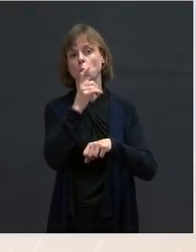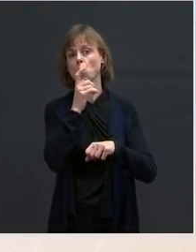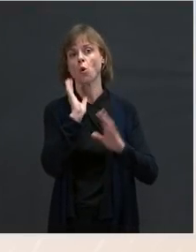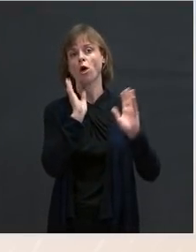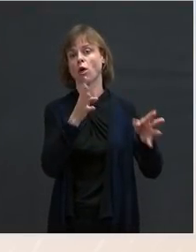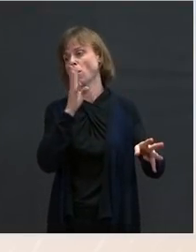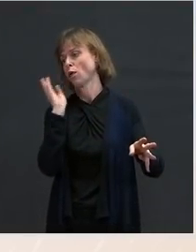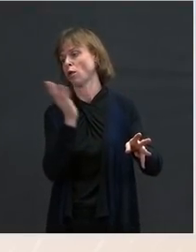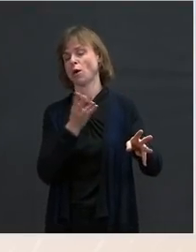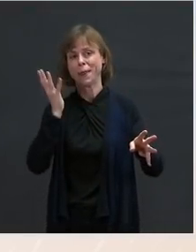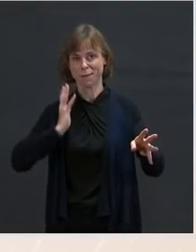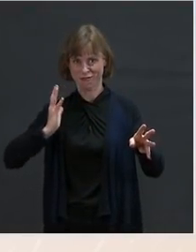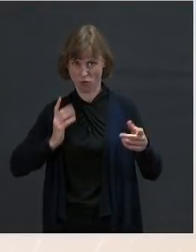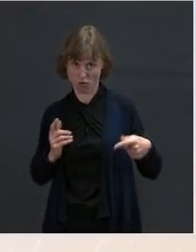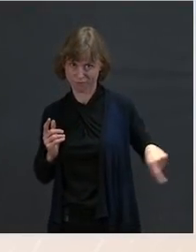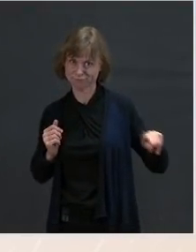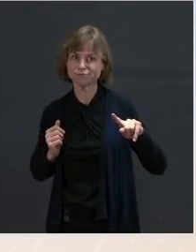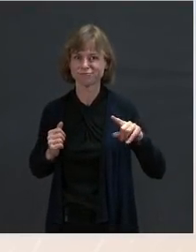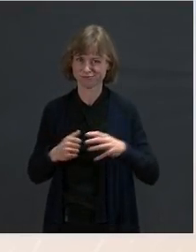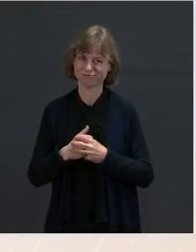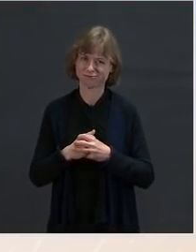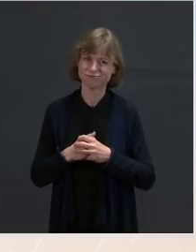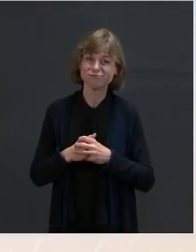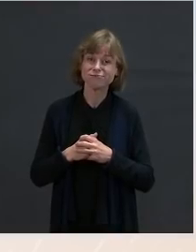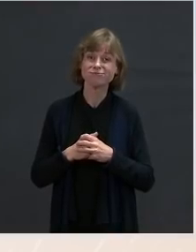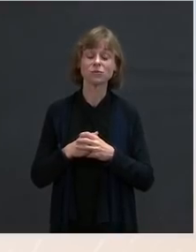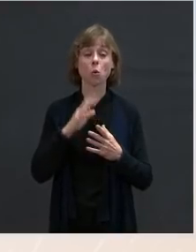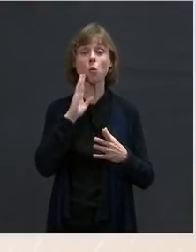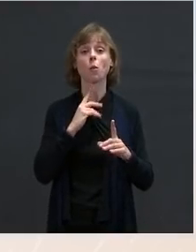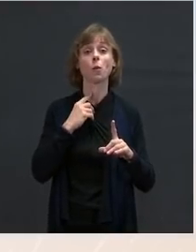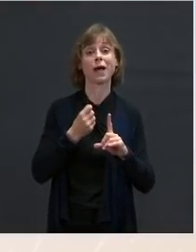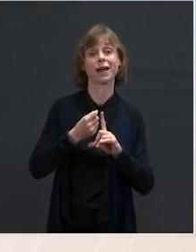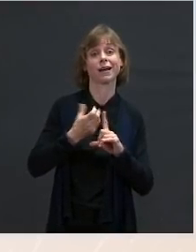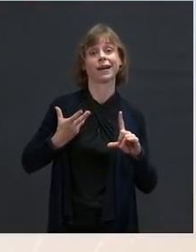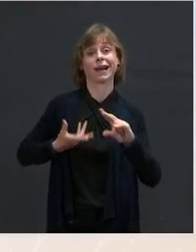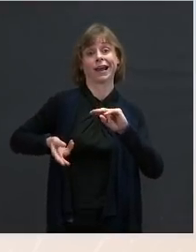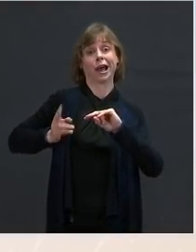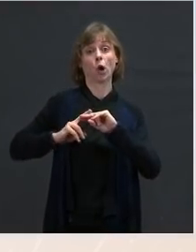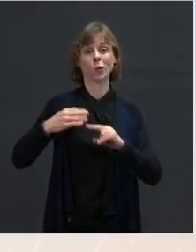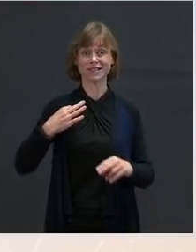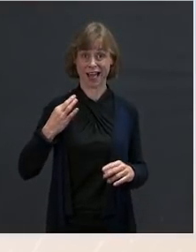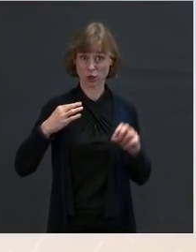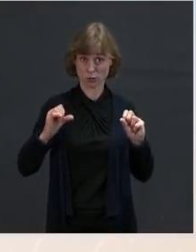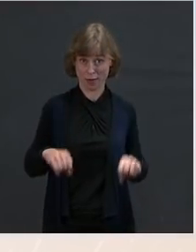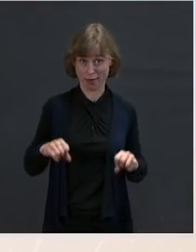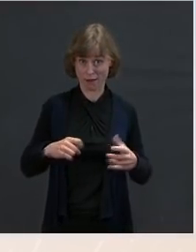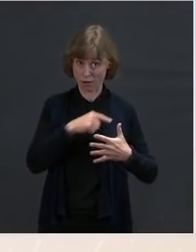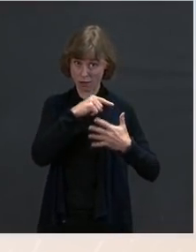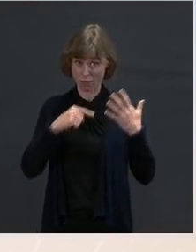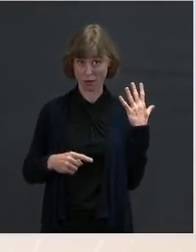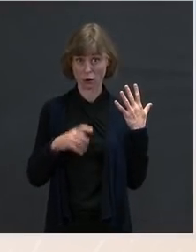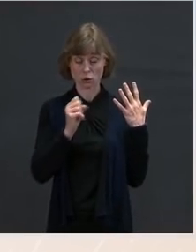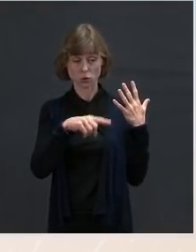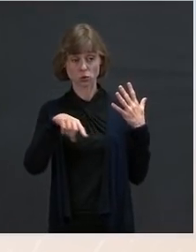The changes also include expanding eligibility so that sole proprietors, independent contractors, and self-employed Americans,